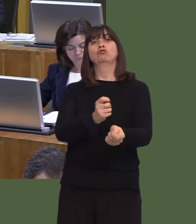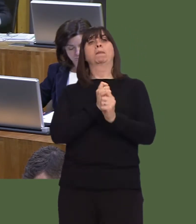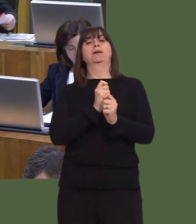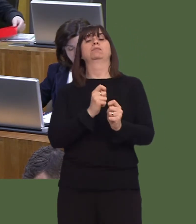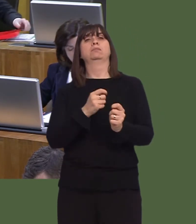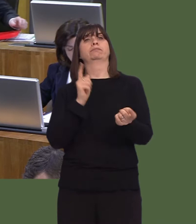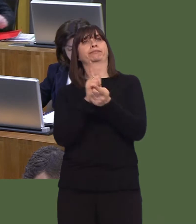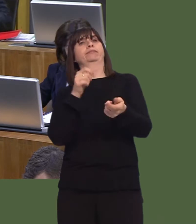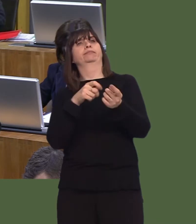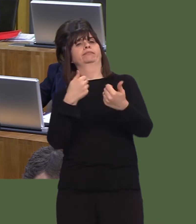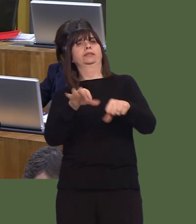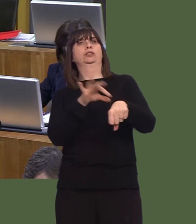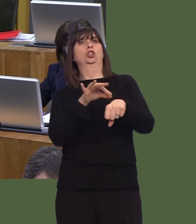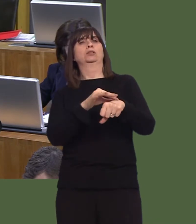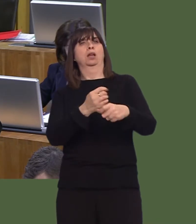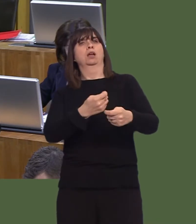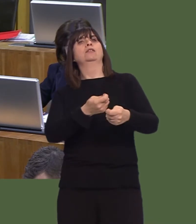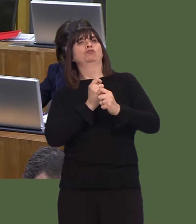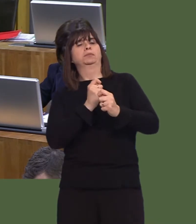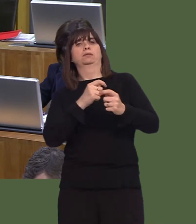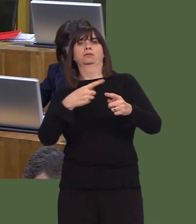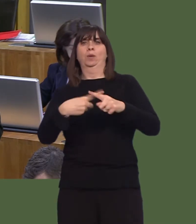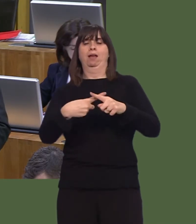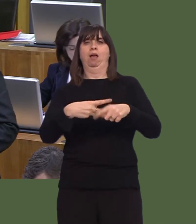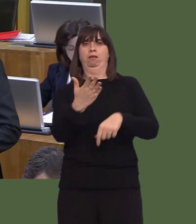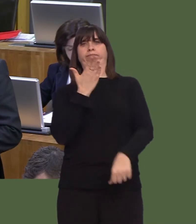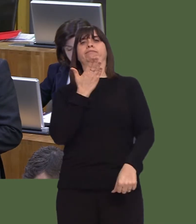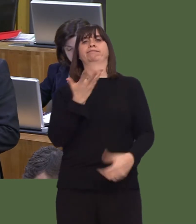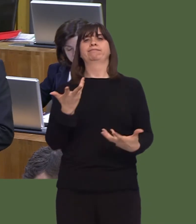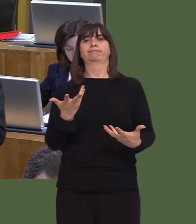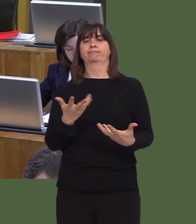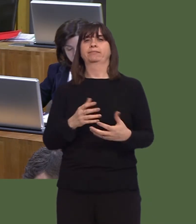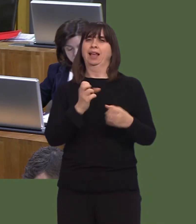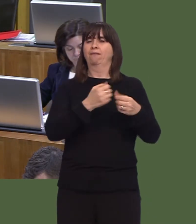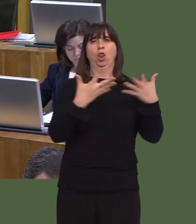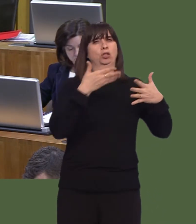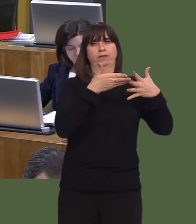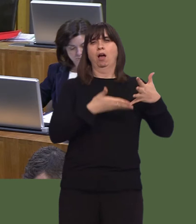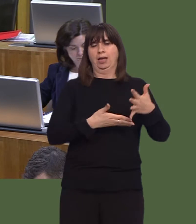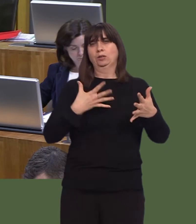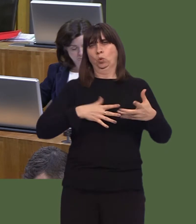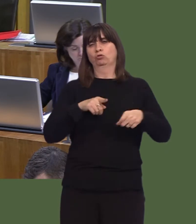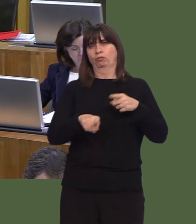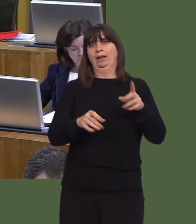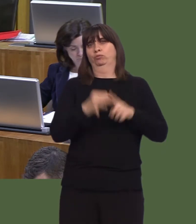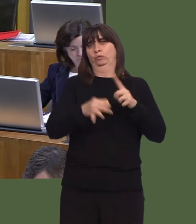ofóin terms of referral-to-treatment times and, of course, all the other targets that we have in the NHS. Mohammad Asghar (Oscar) AM: Thank you for that reply, First Minister.